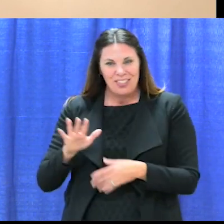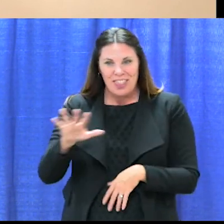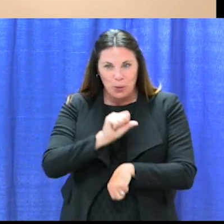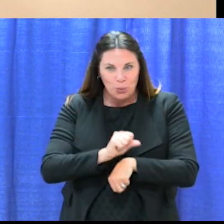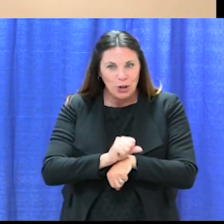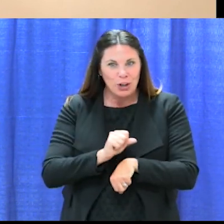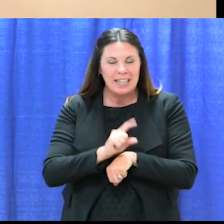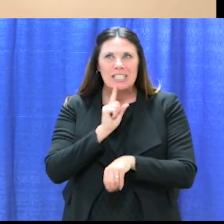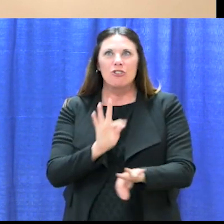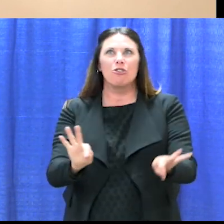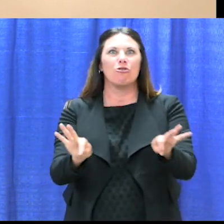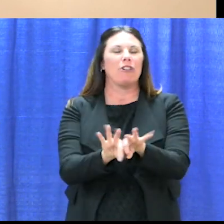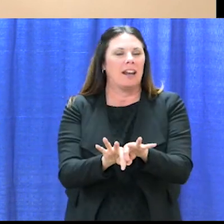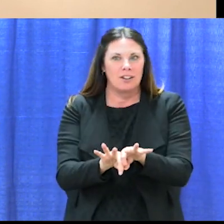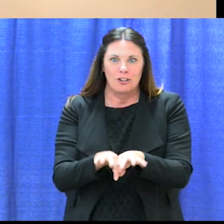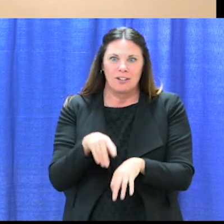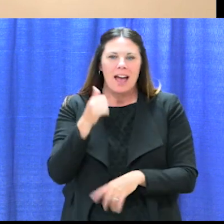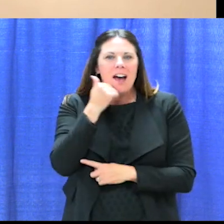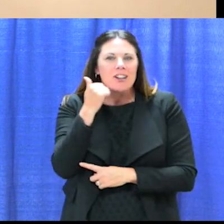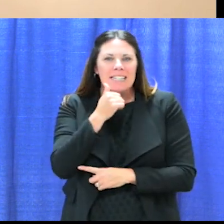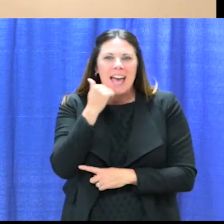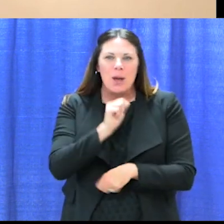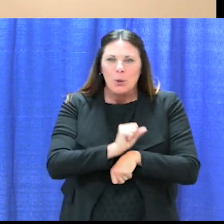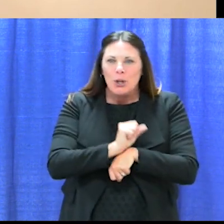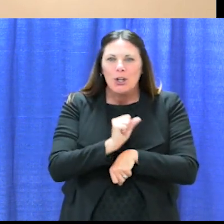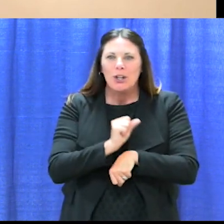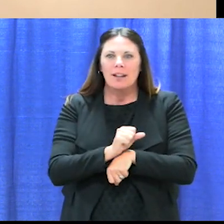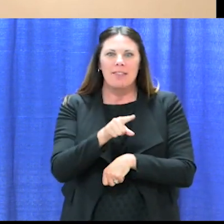that they're providing day in and day out just to ensure that our country stays connected,